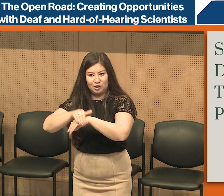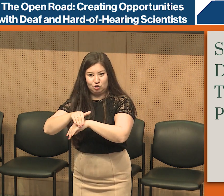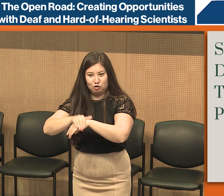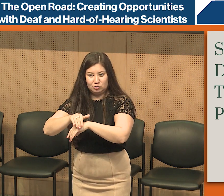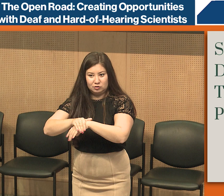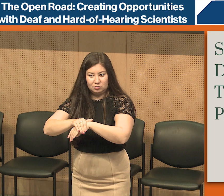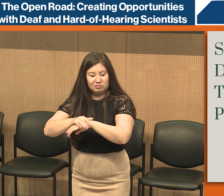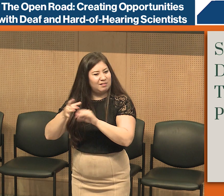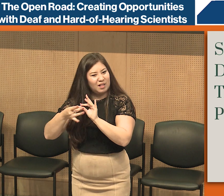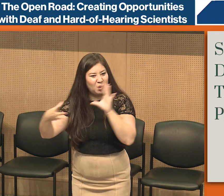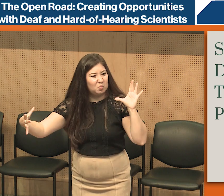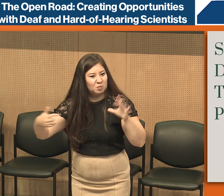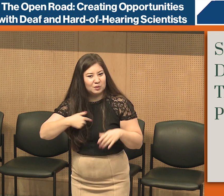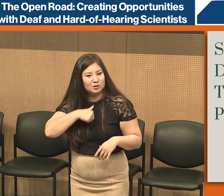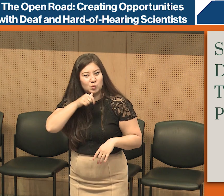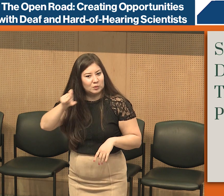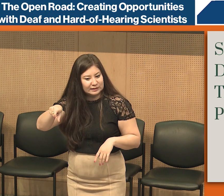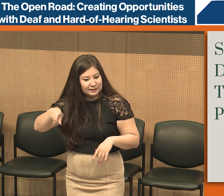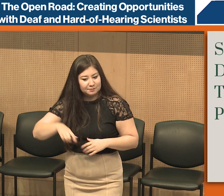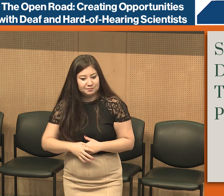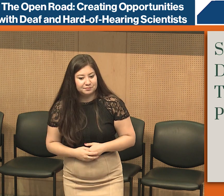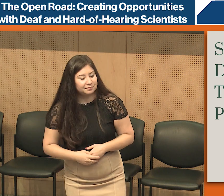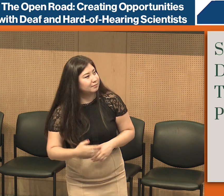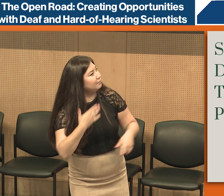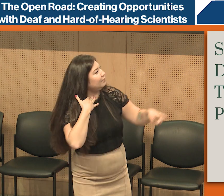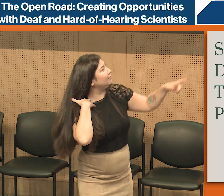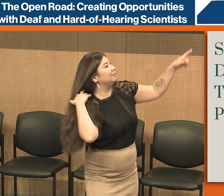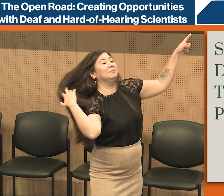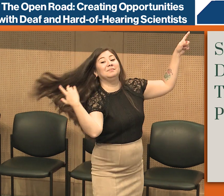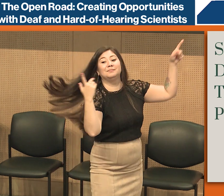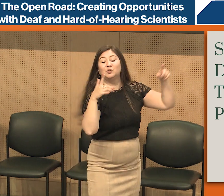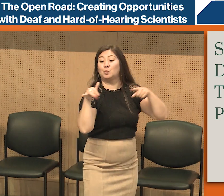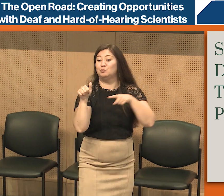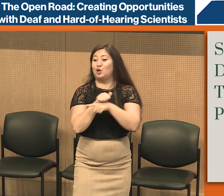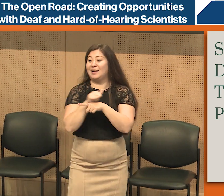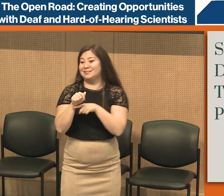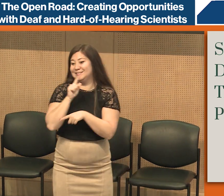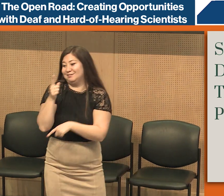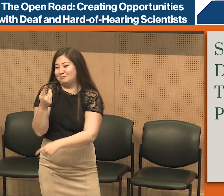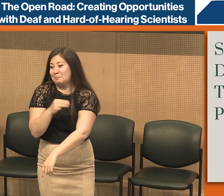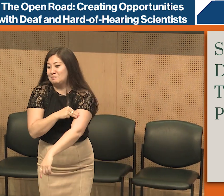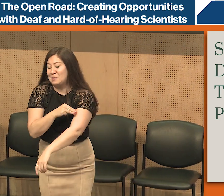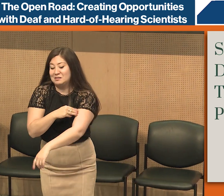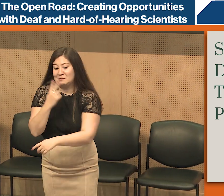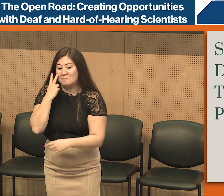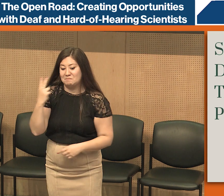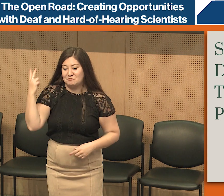with an English structure and then I have to translate that into ASL.